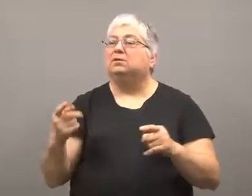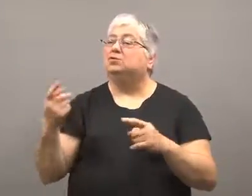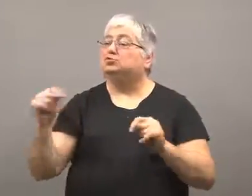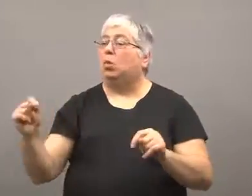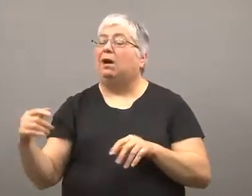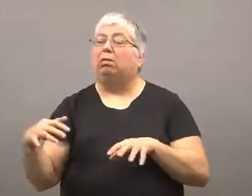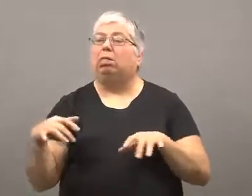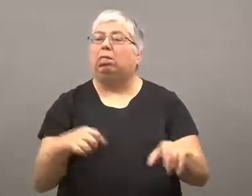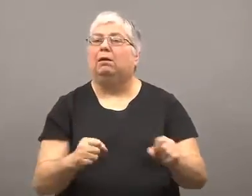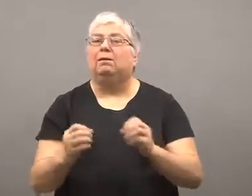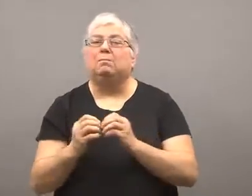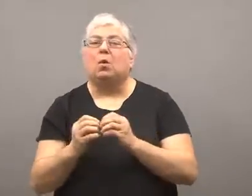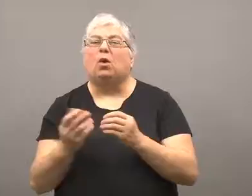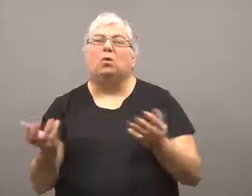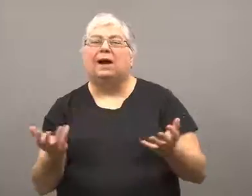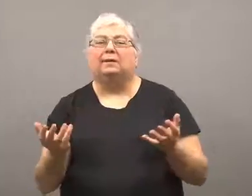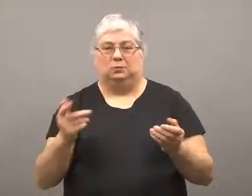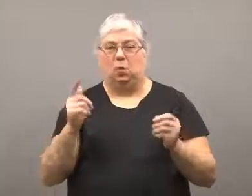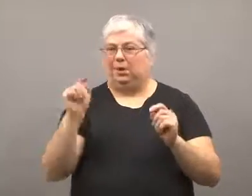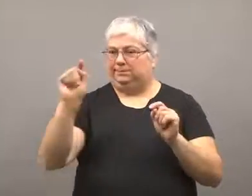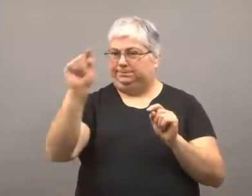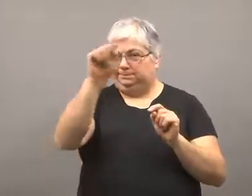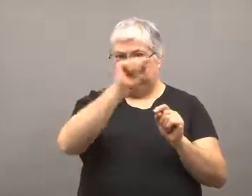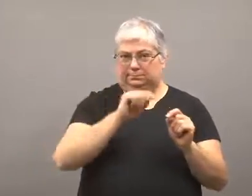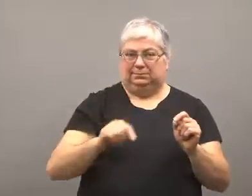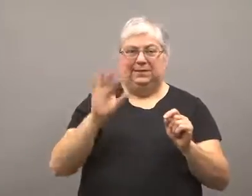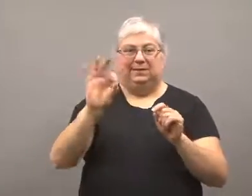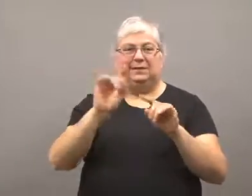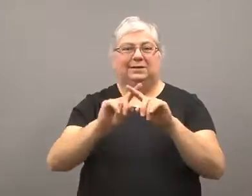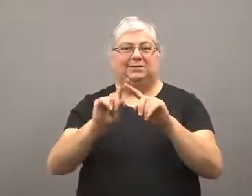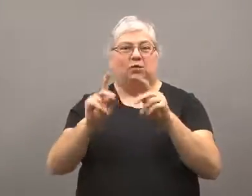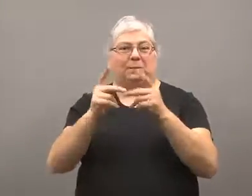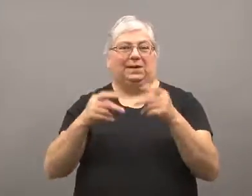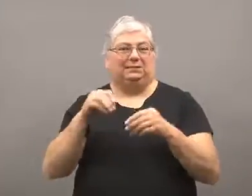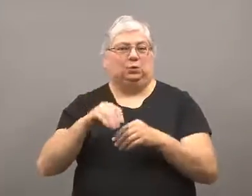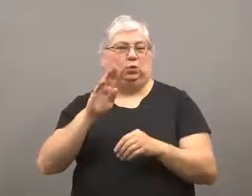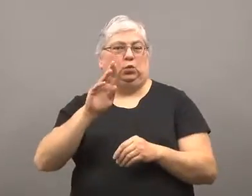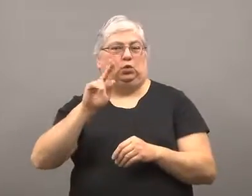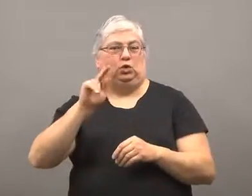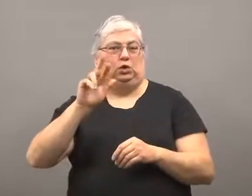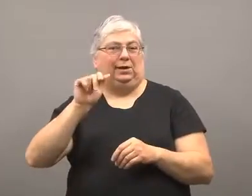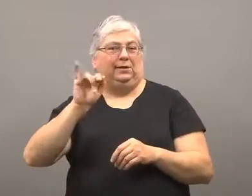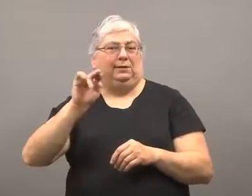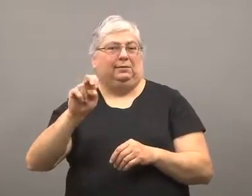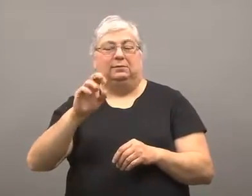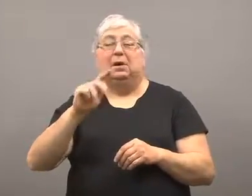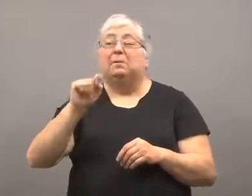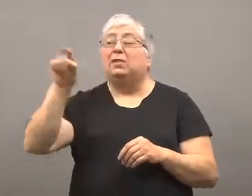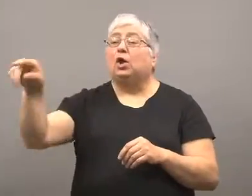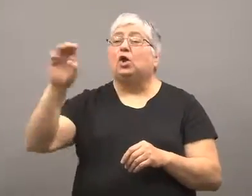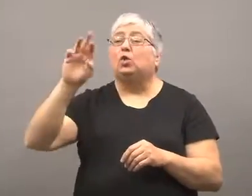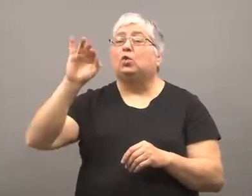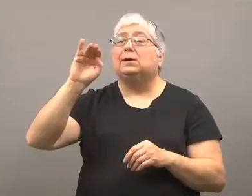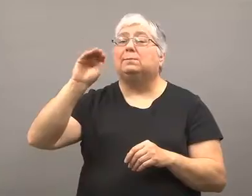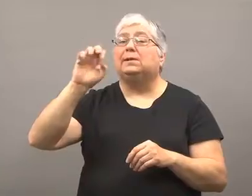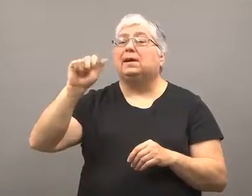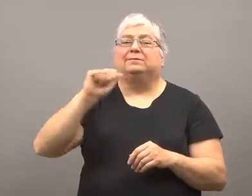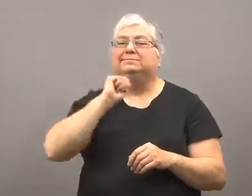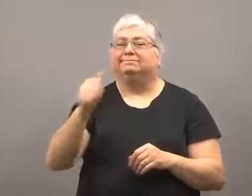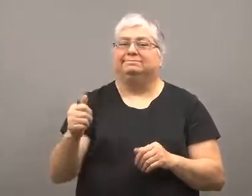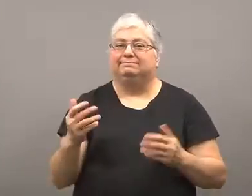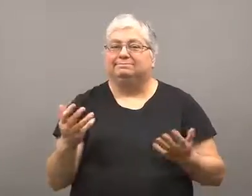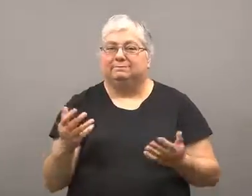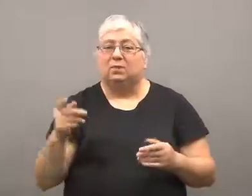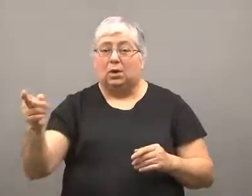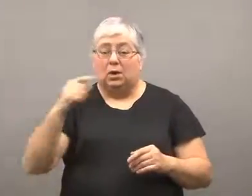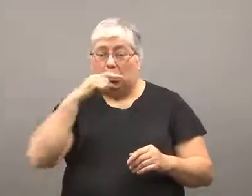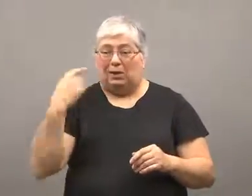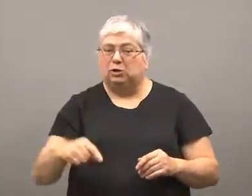any further attempts to take land from Ukraine.